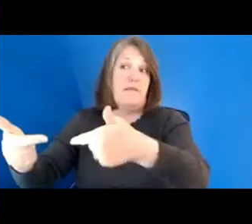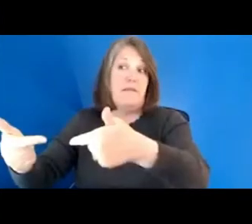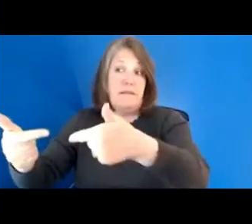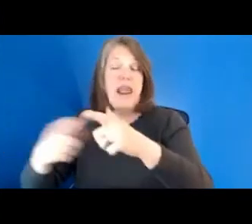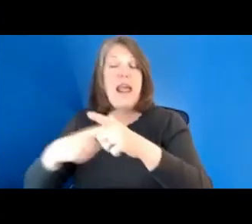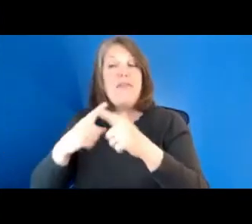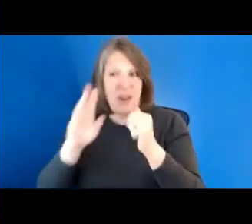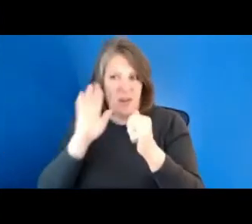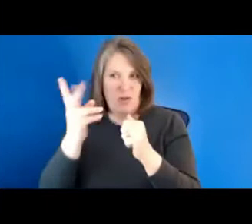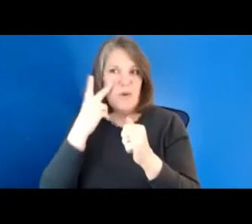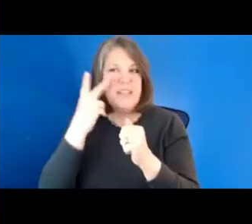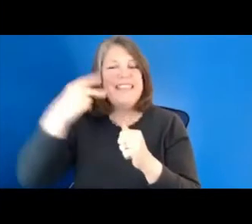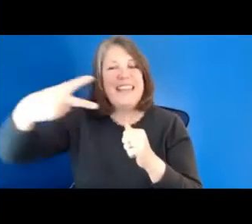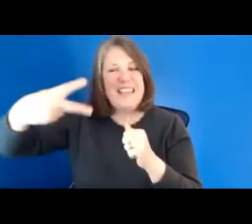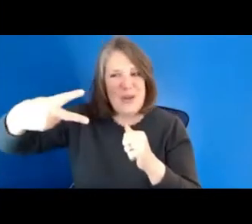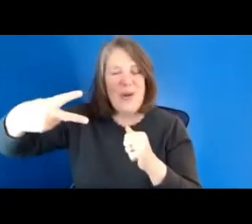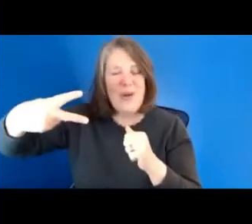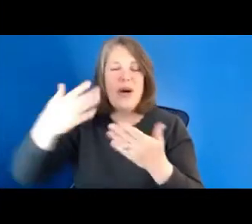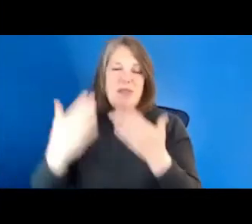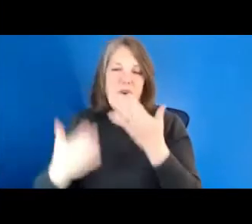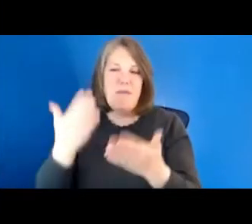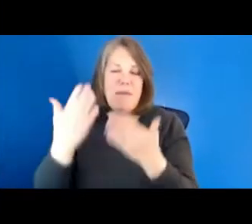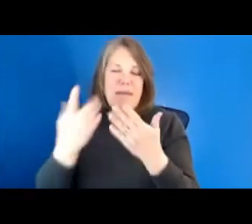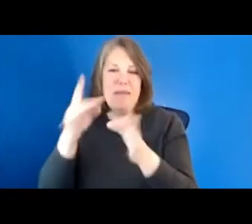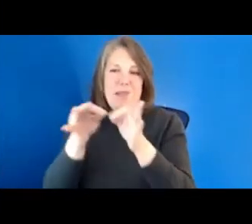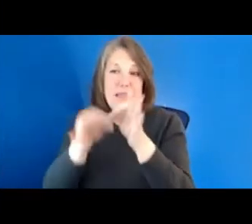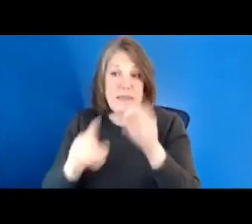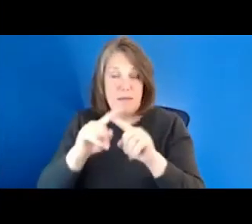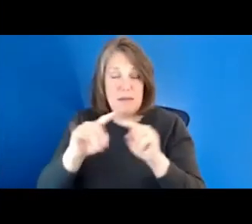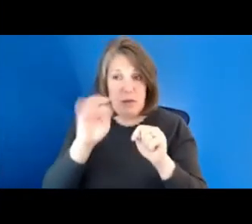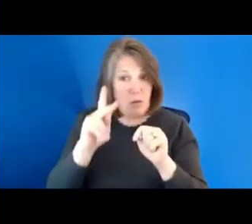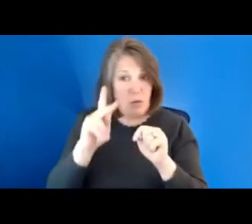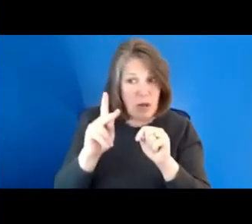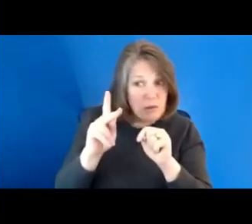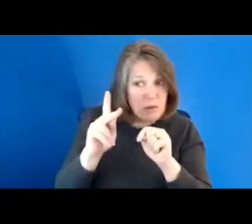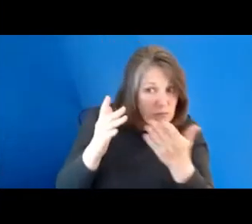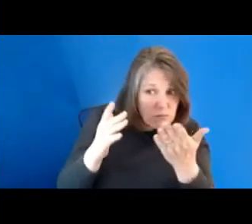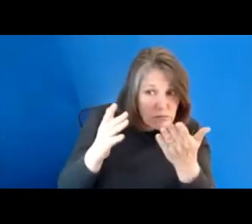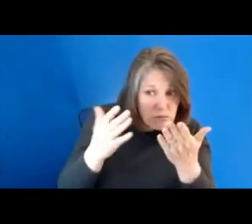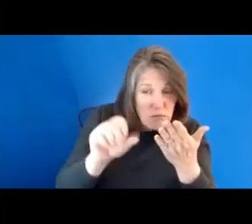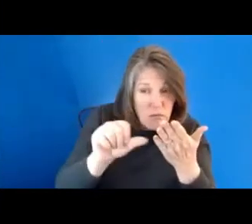17:11:06 two listings. You might be as simple as that but Rick is there any other kind of